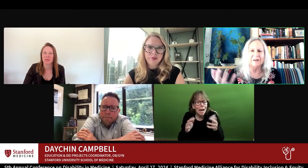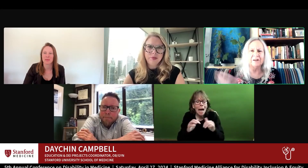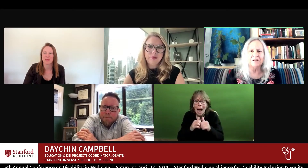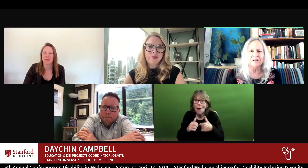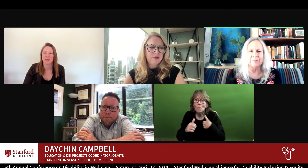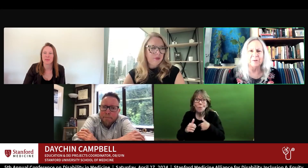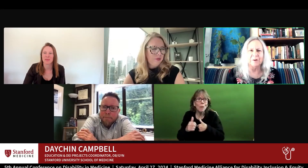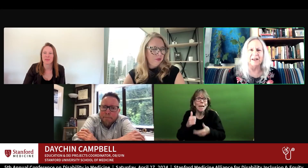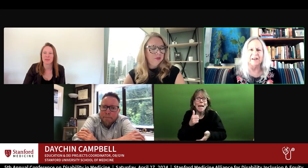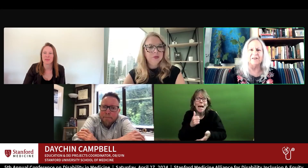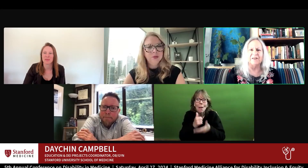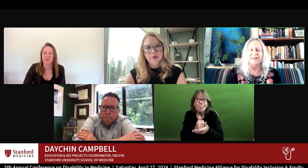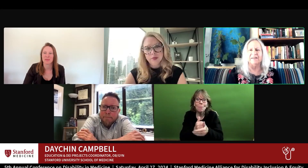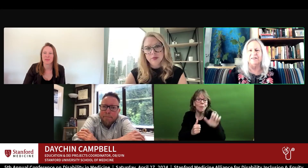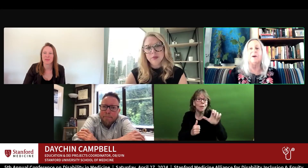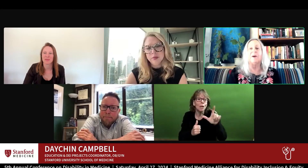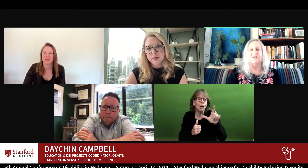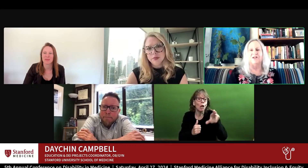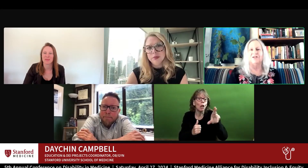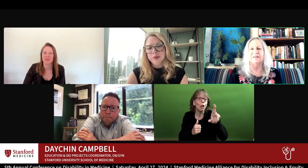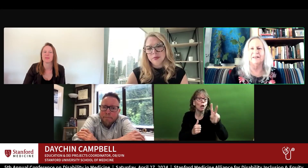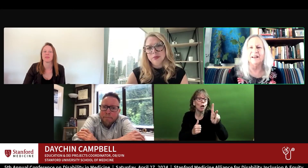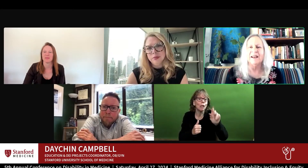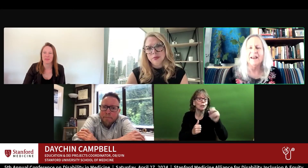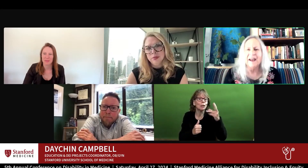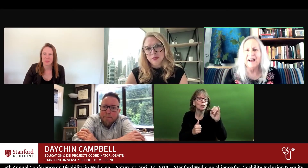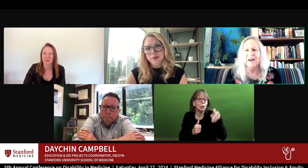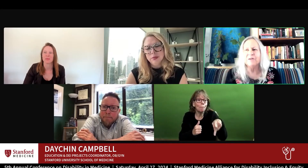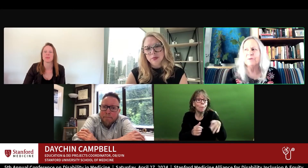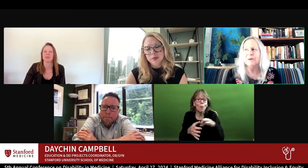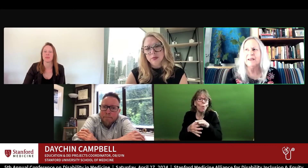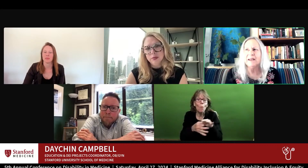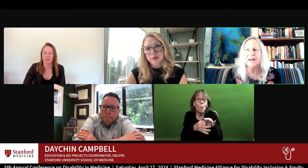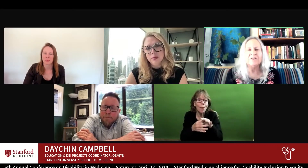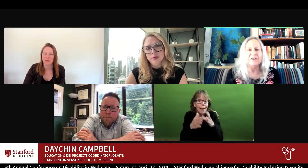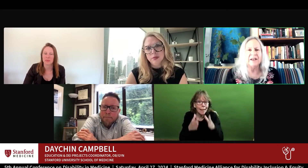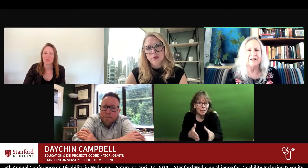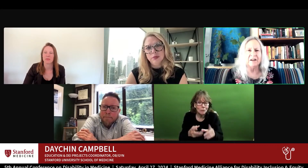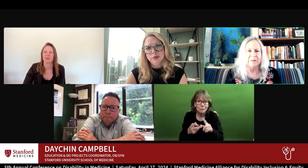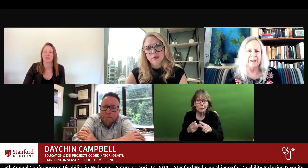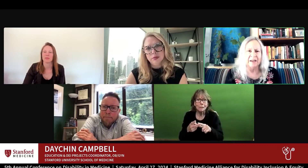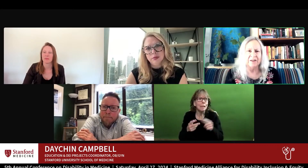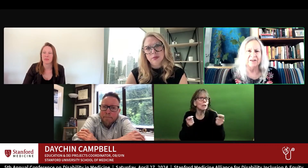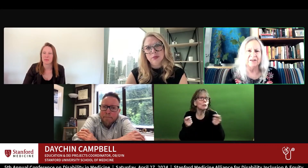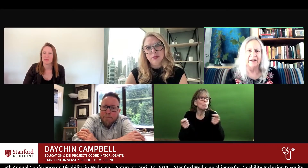clerkship coordinators and directors and how do we understand accommodations? And